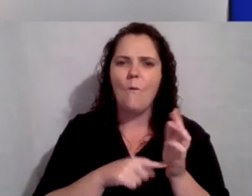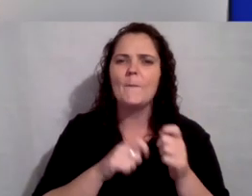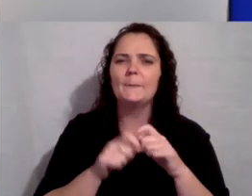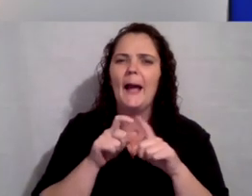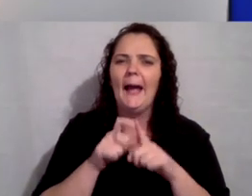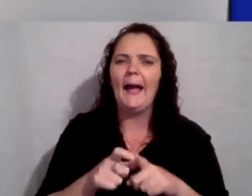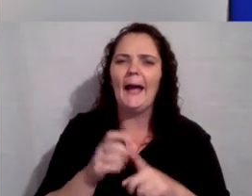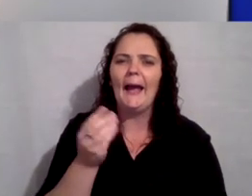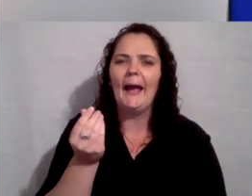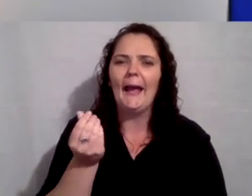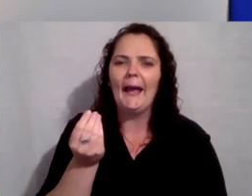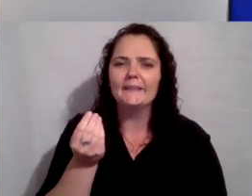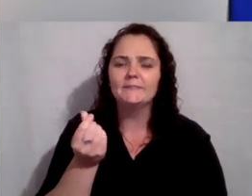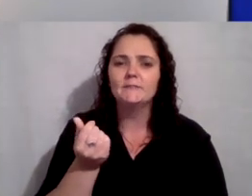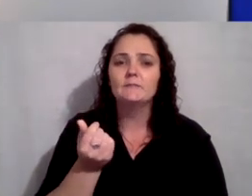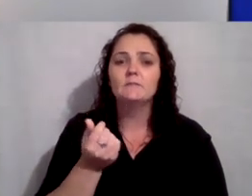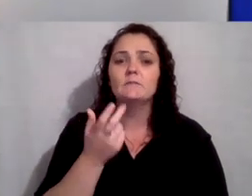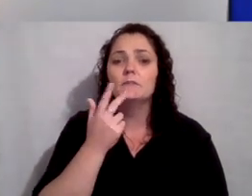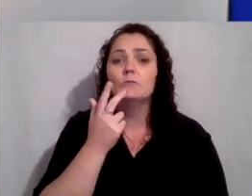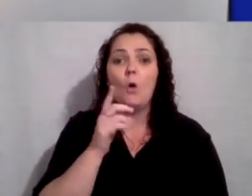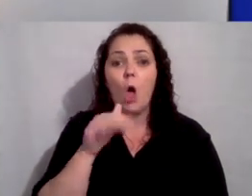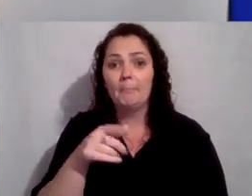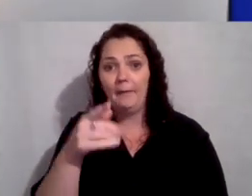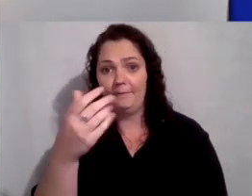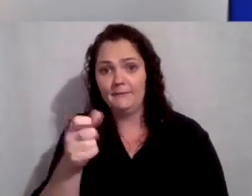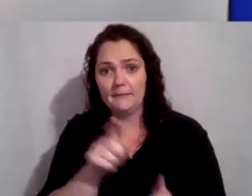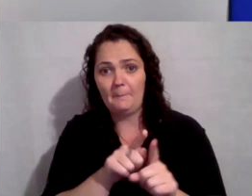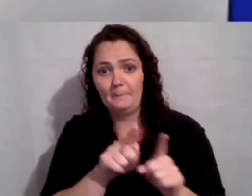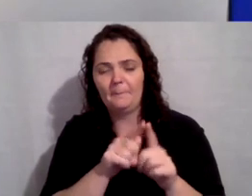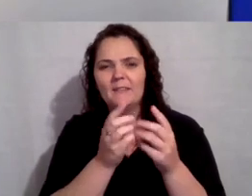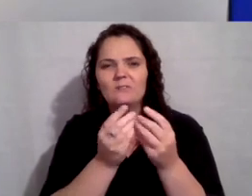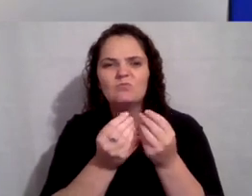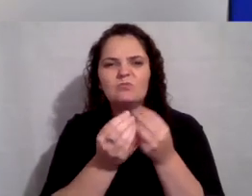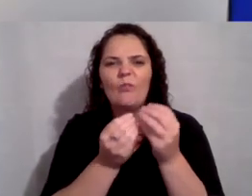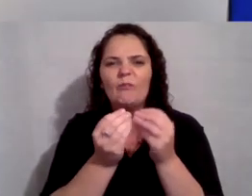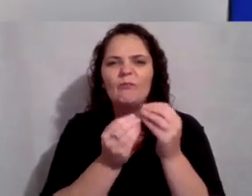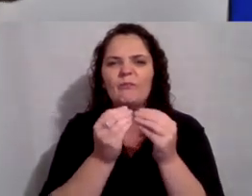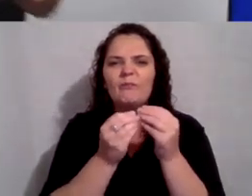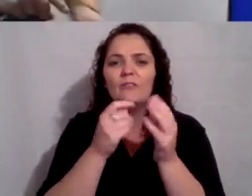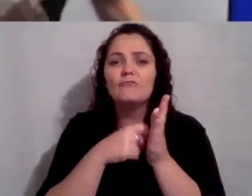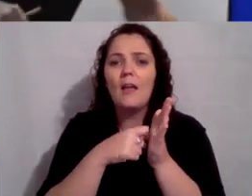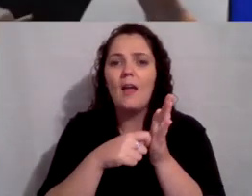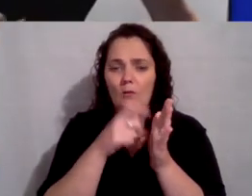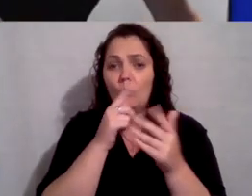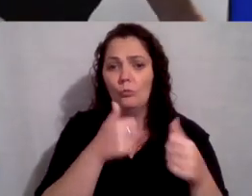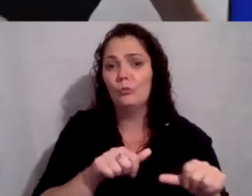Alright if you're at home and you have one of these kneadable erasers, feel free to use that and I'll point it out a few times here this evening.